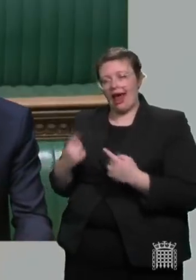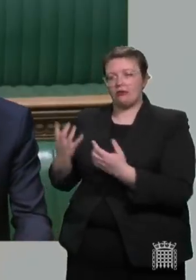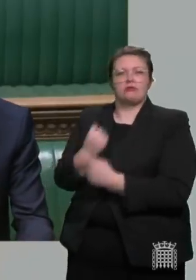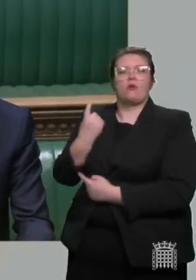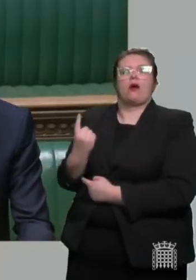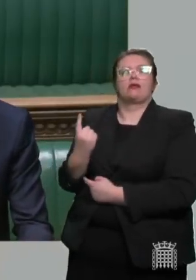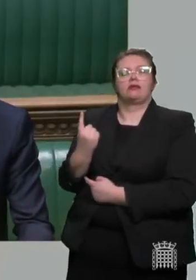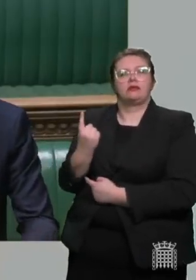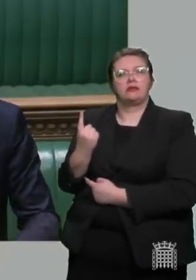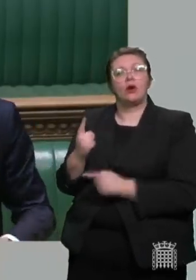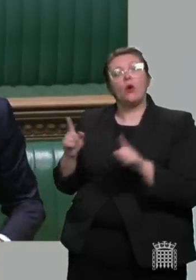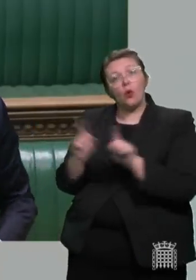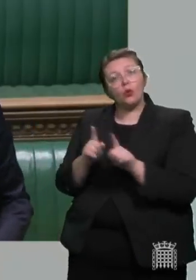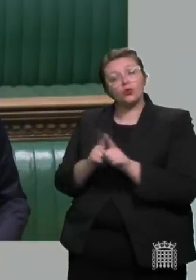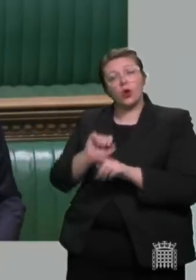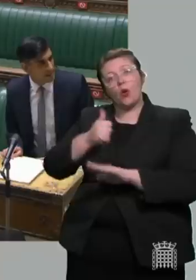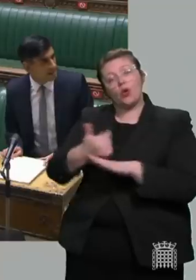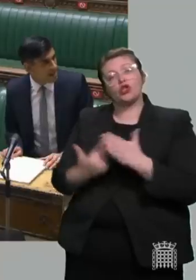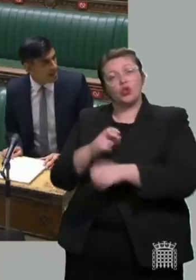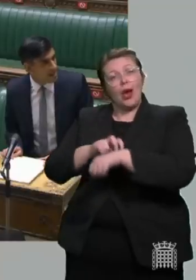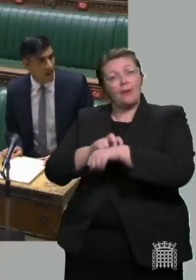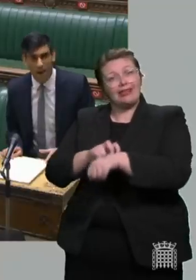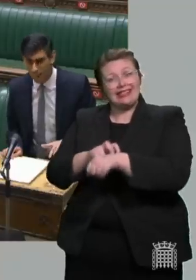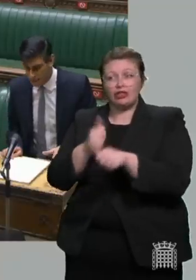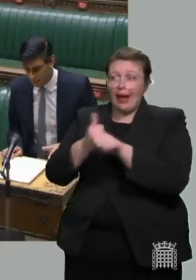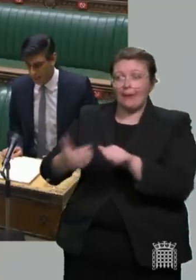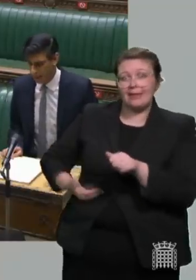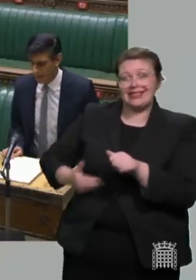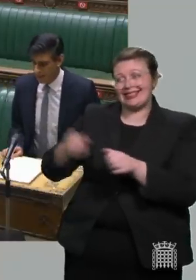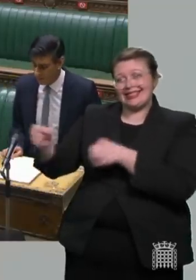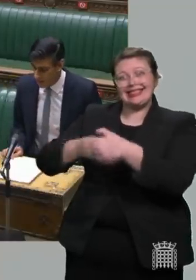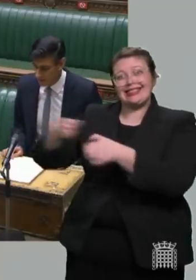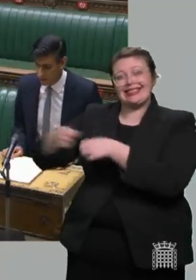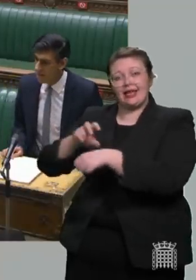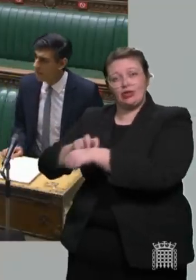so we are paying them more to do it. Today, I am doubling the incentive payments